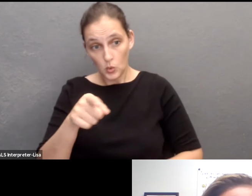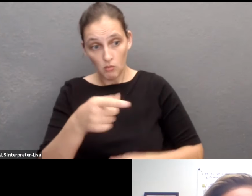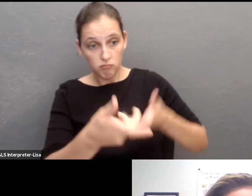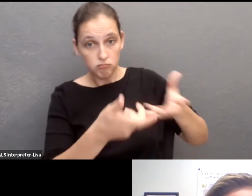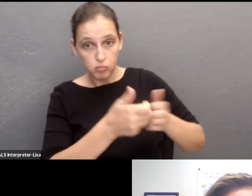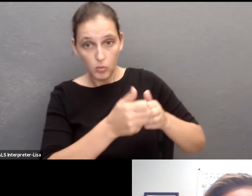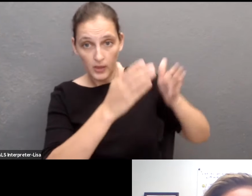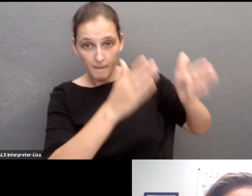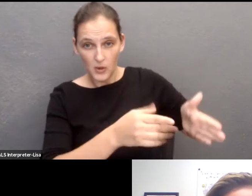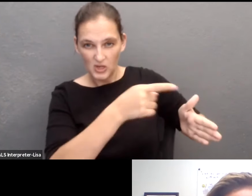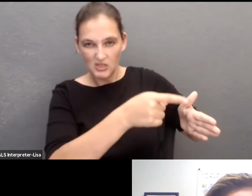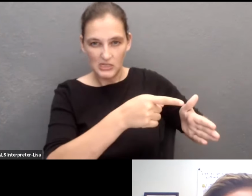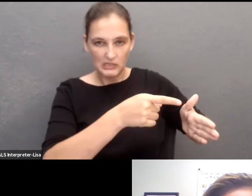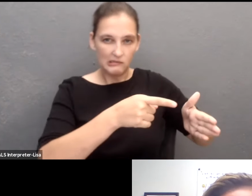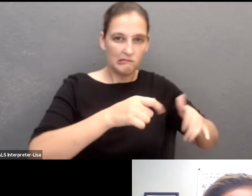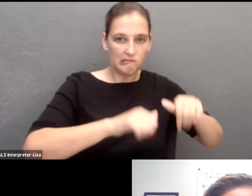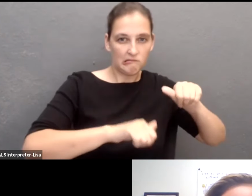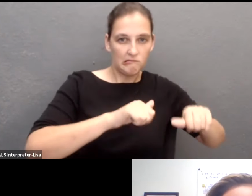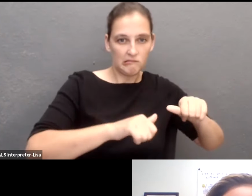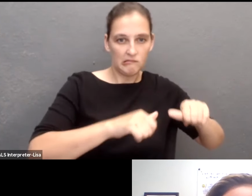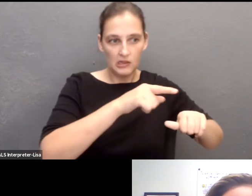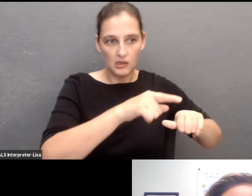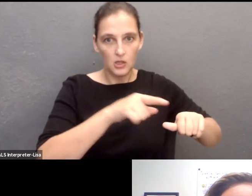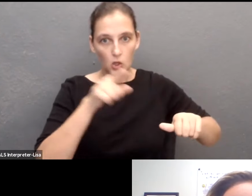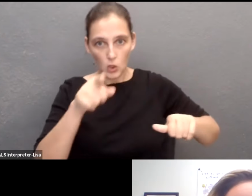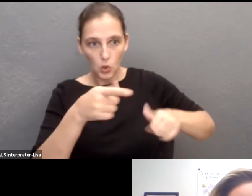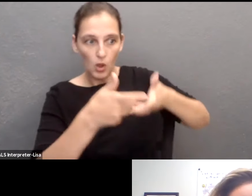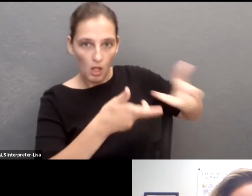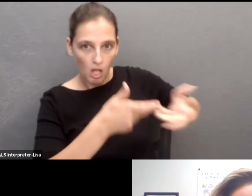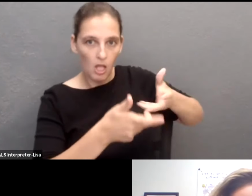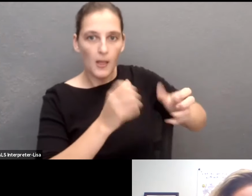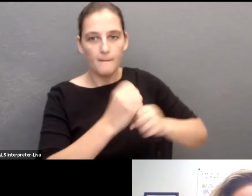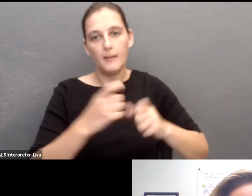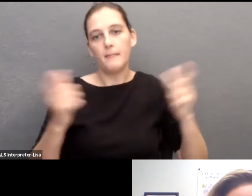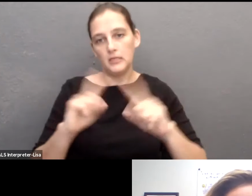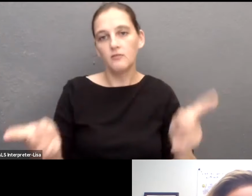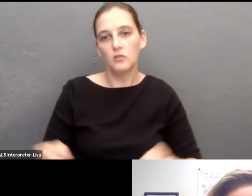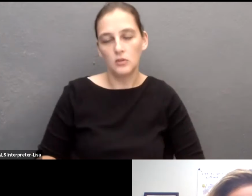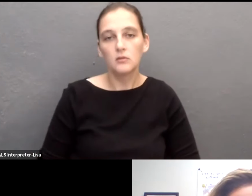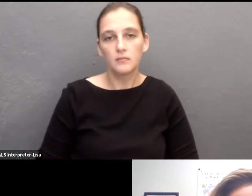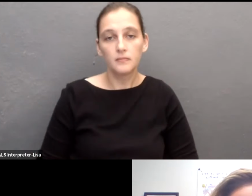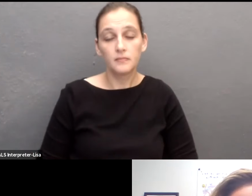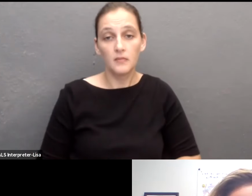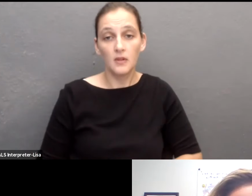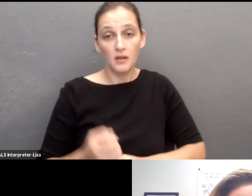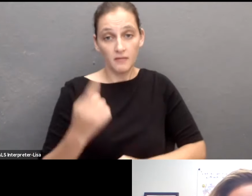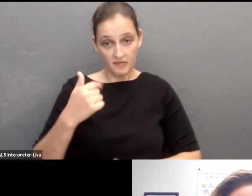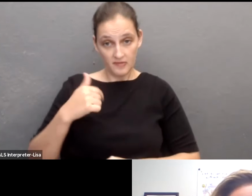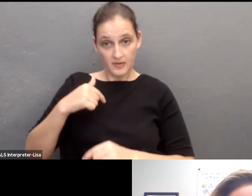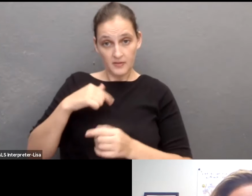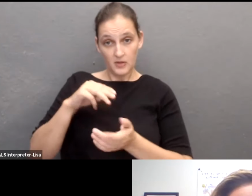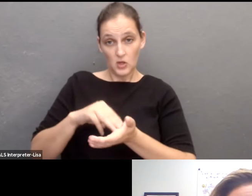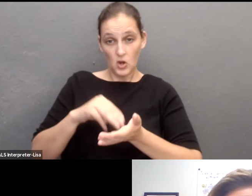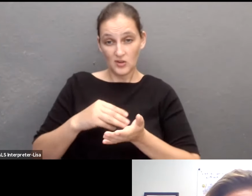that's hesitant that is making the big difference, right now. So as a provider, I think the best